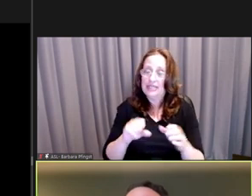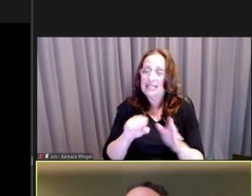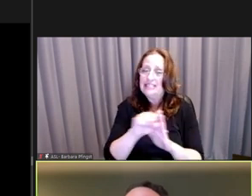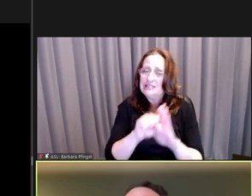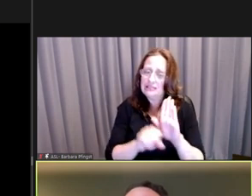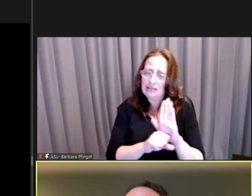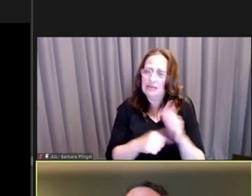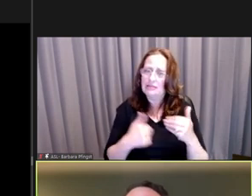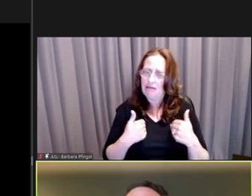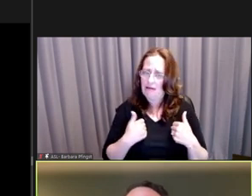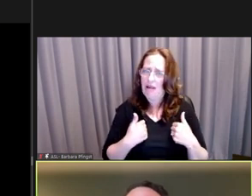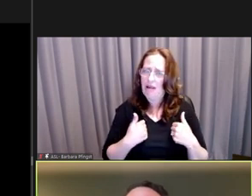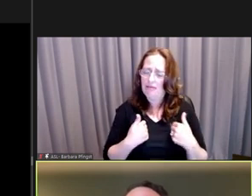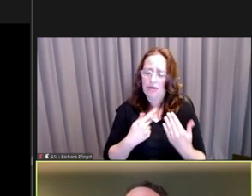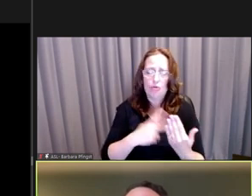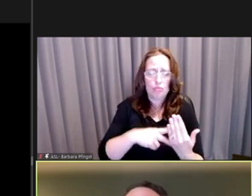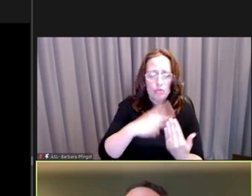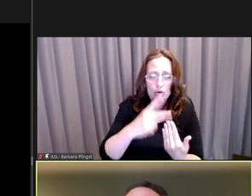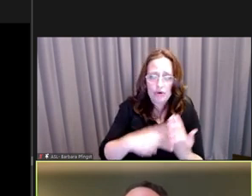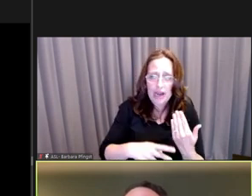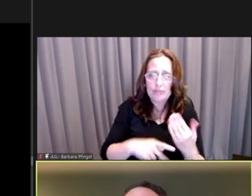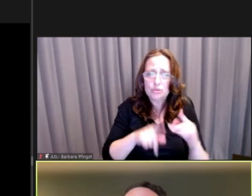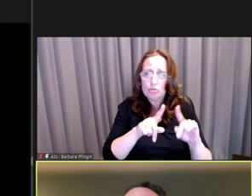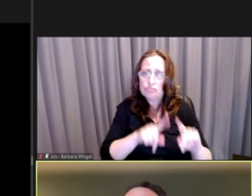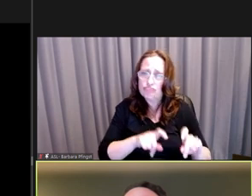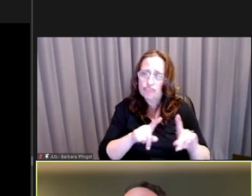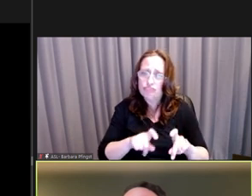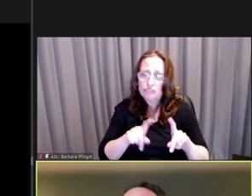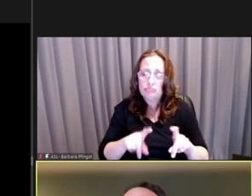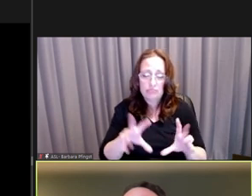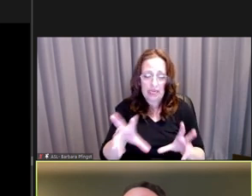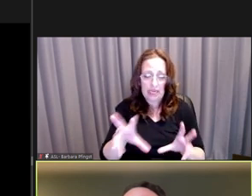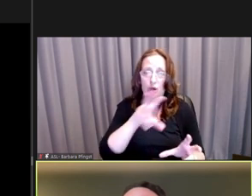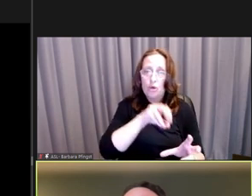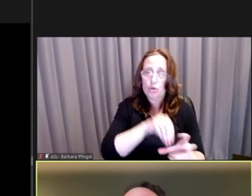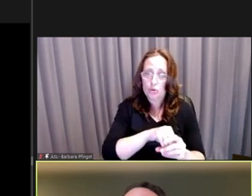certain countries even around the world that have incorporated universal CMV testing.